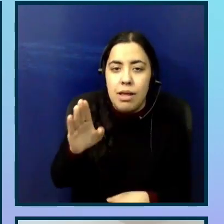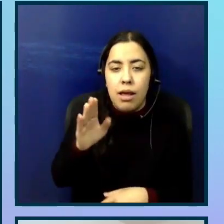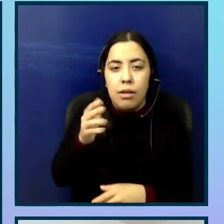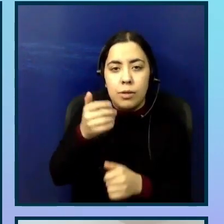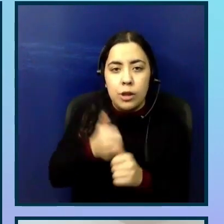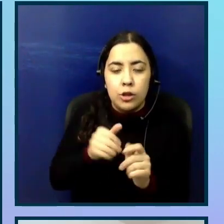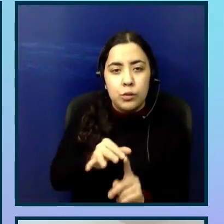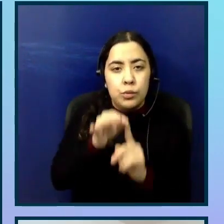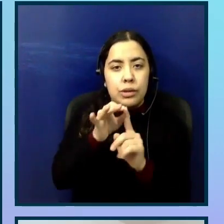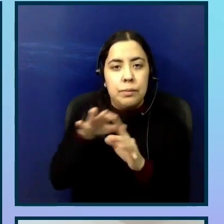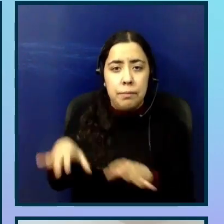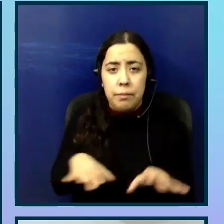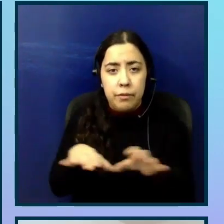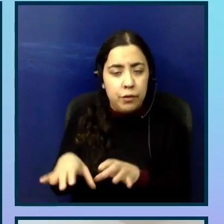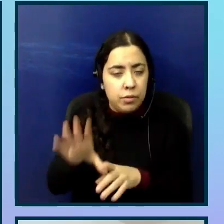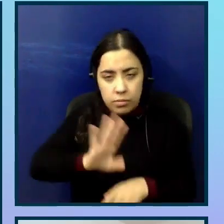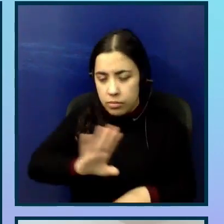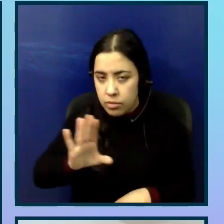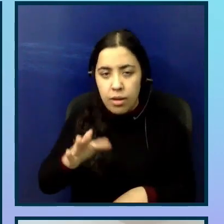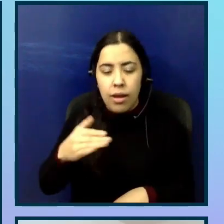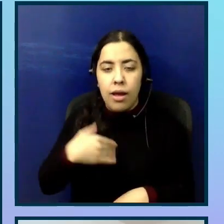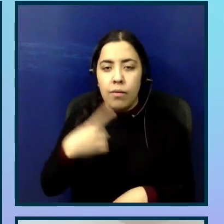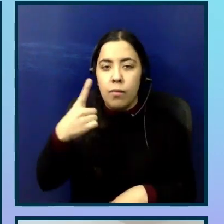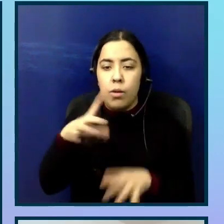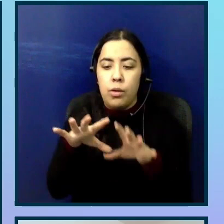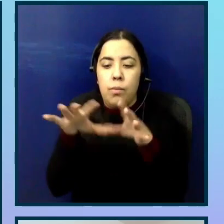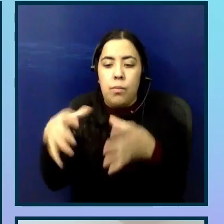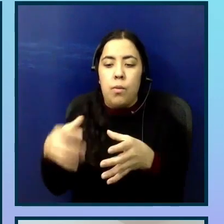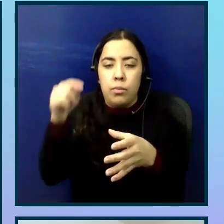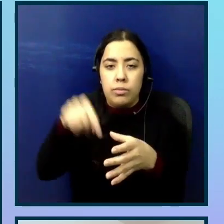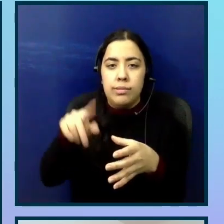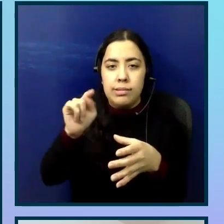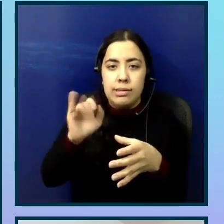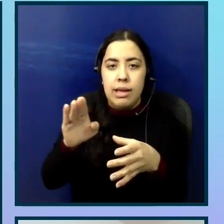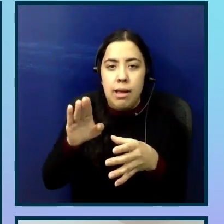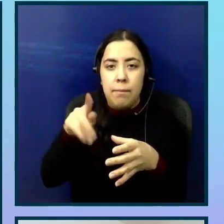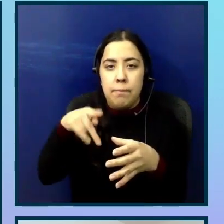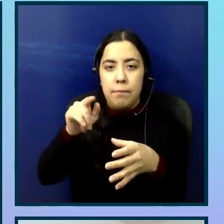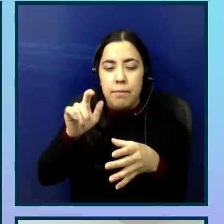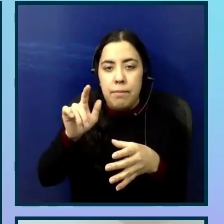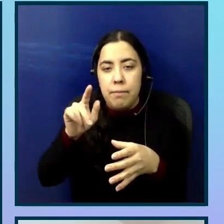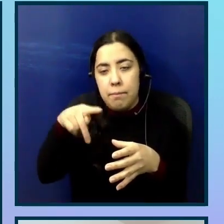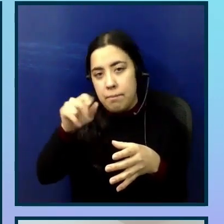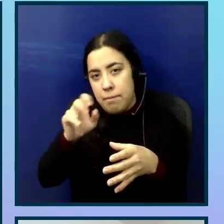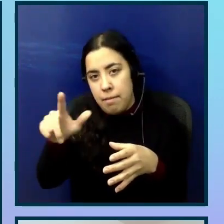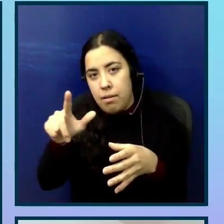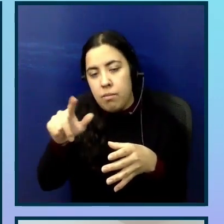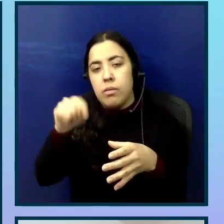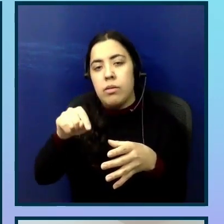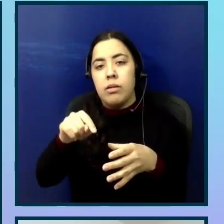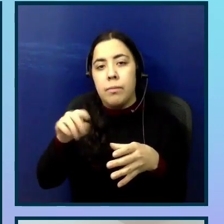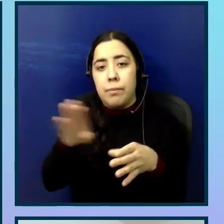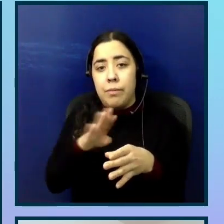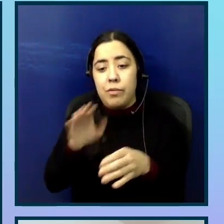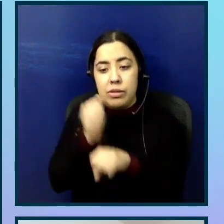create a component called tabpanel and define the behavior there. I've found that making your site more accessible